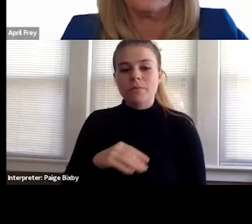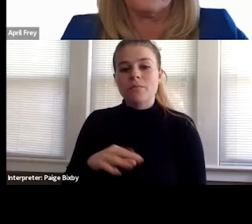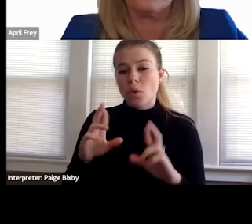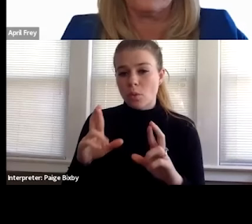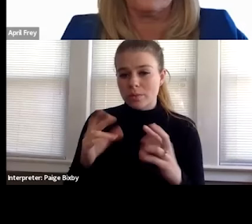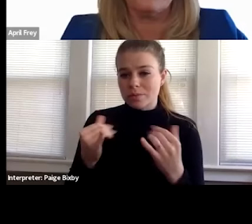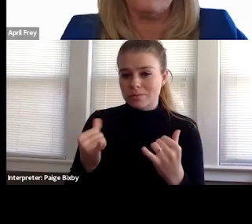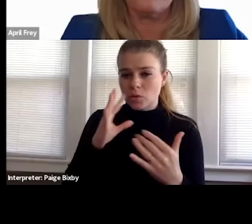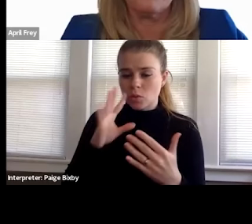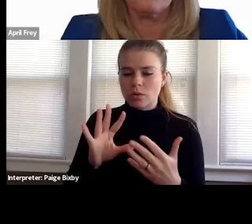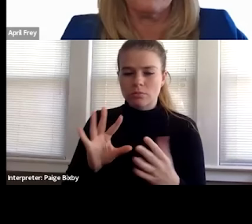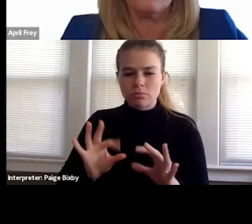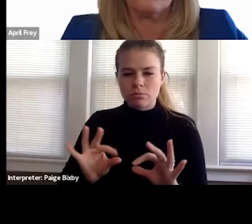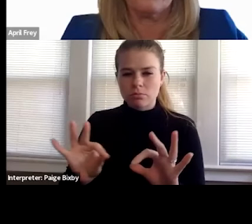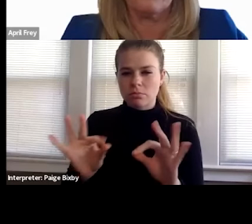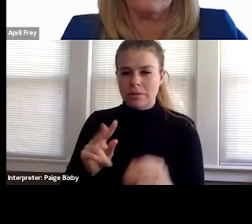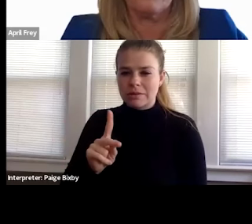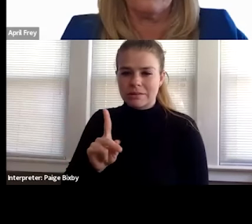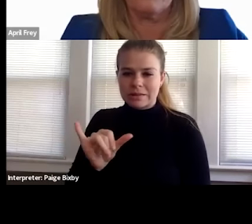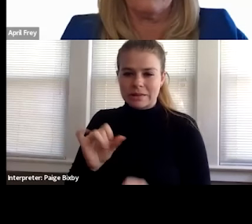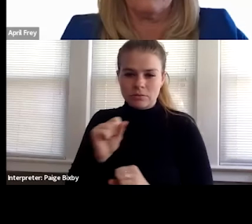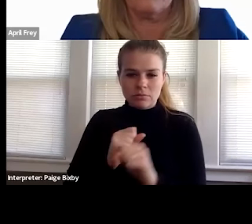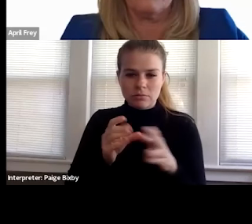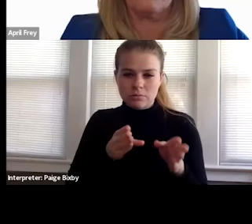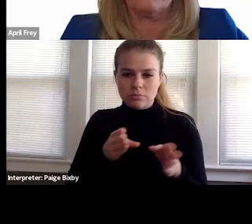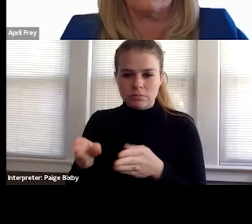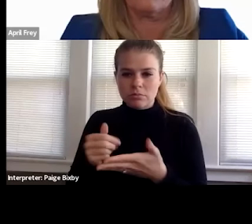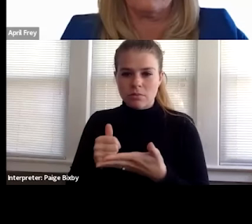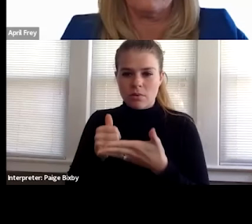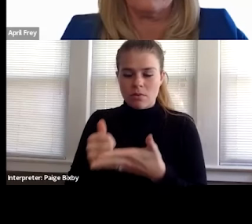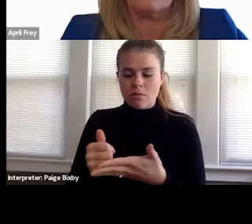that can move your family treatment court closer to serving the need in your community.